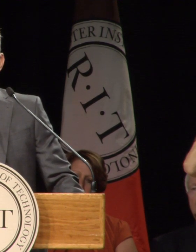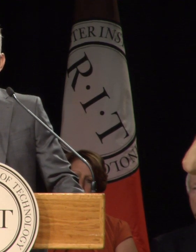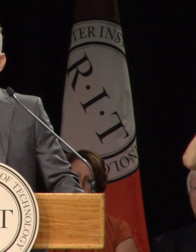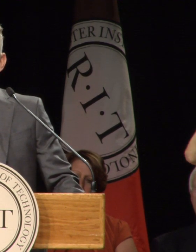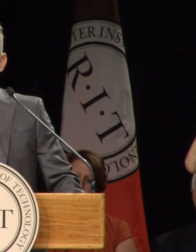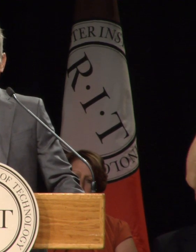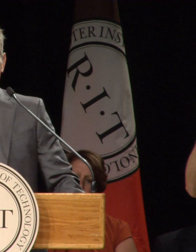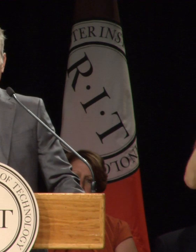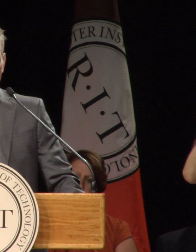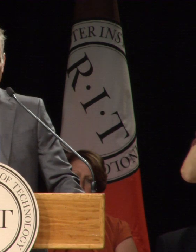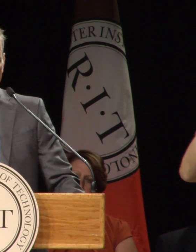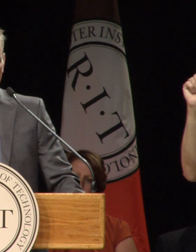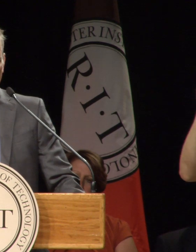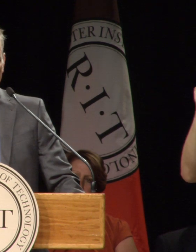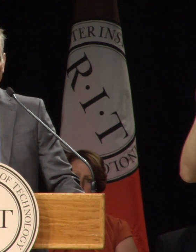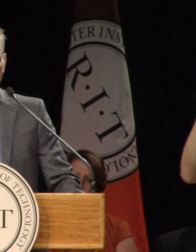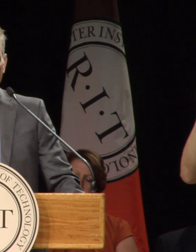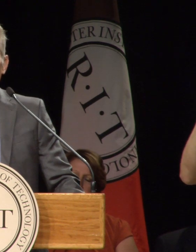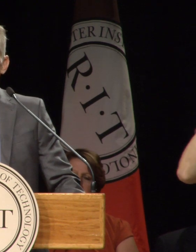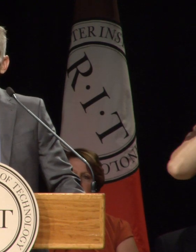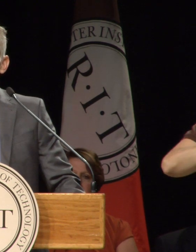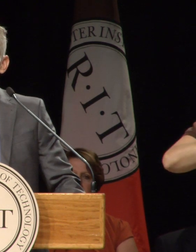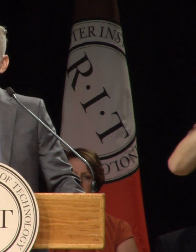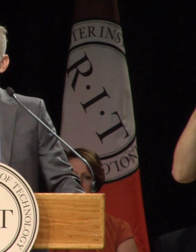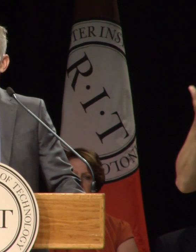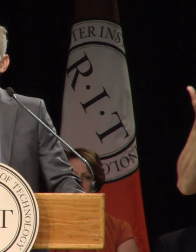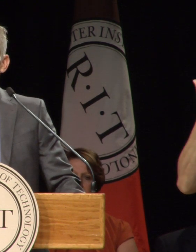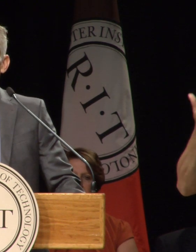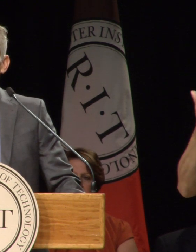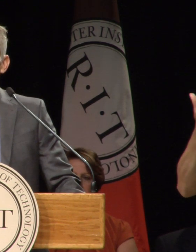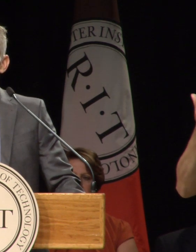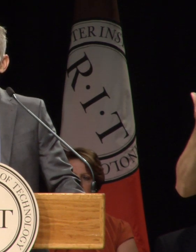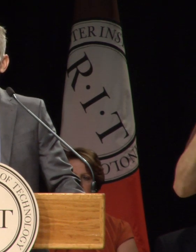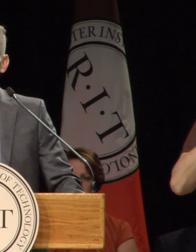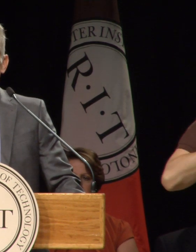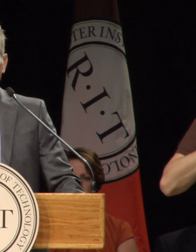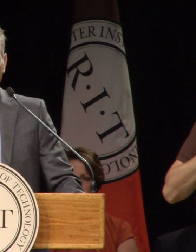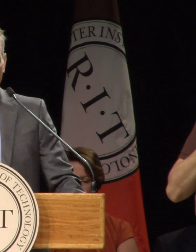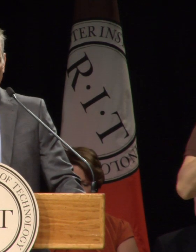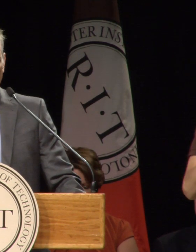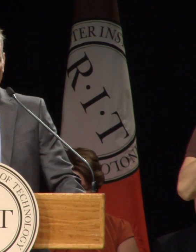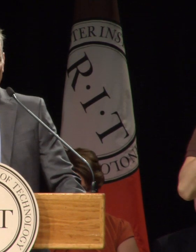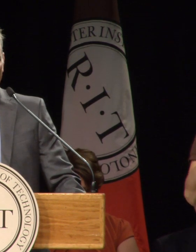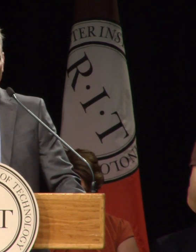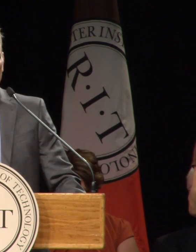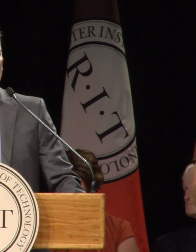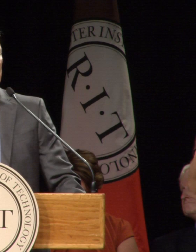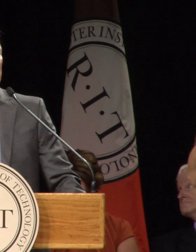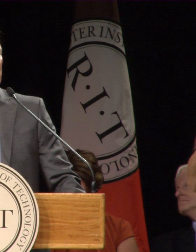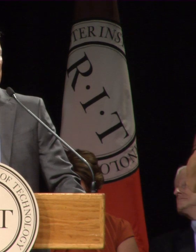AS WE BEGIN TODAY'S EVENT, PLEASE JOIN ME AND STAND FOR THE